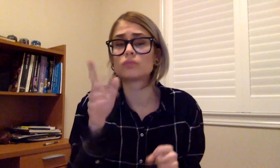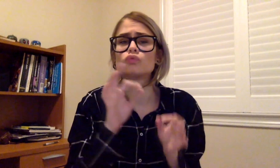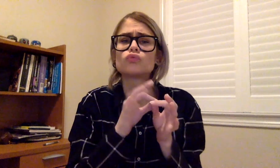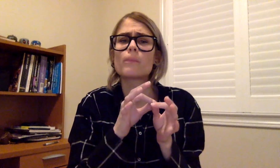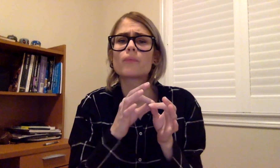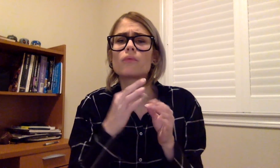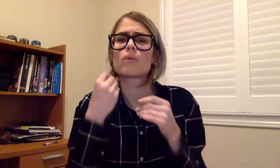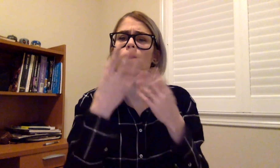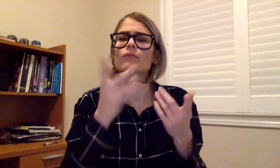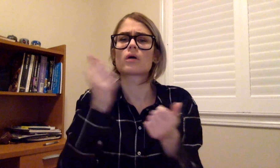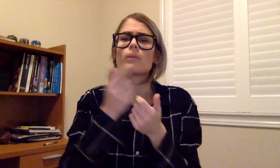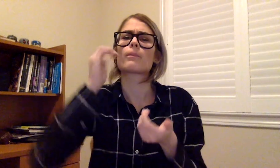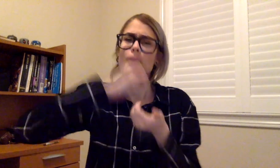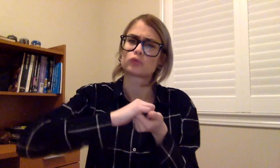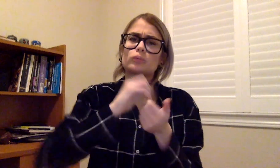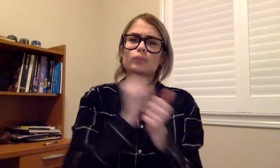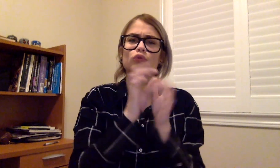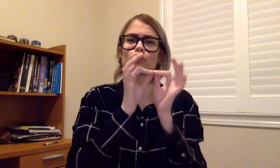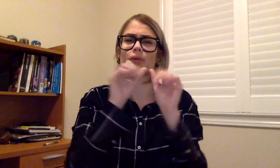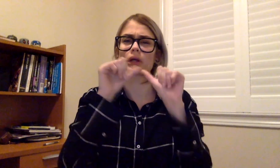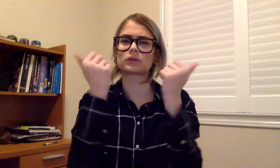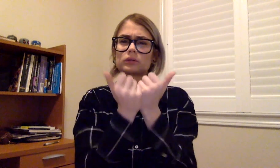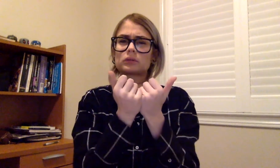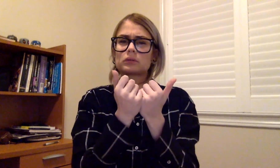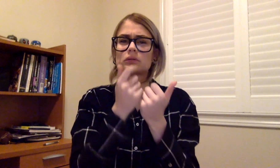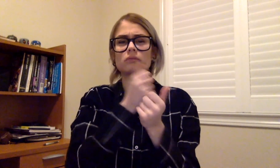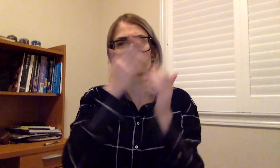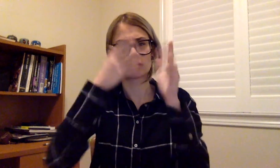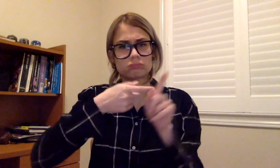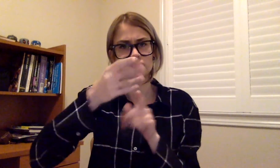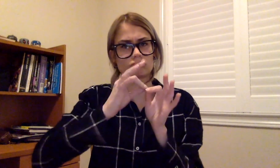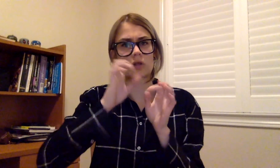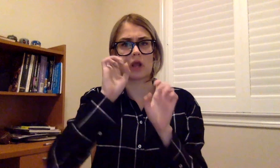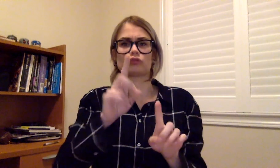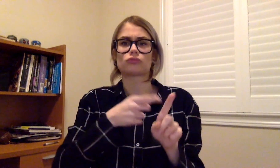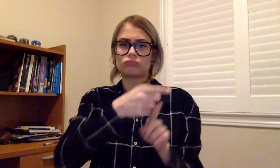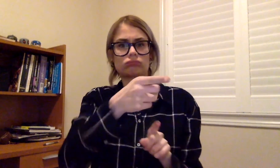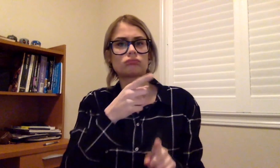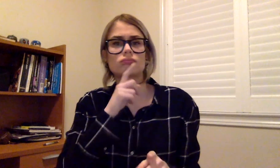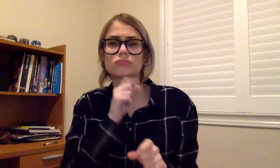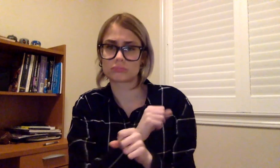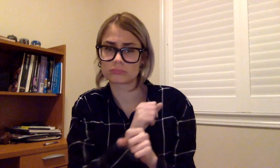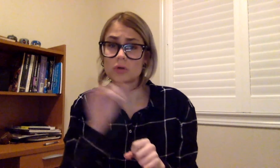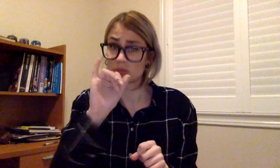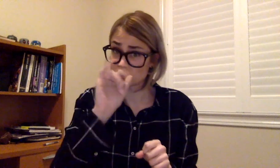They had a partner with an interpreter agency that focused on interpreting in the education field.